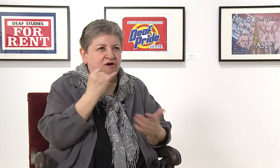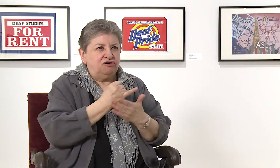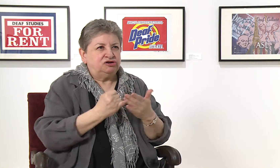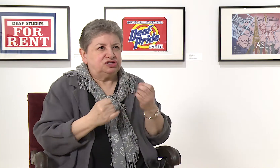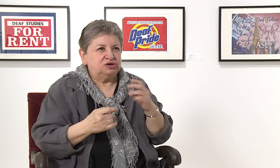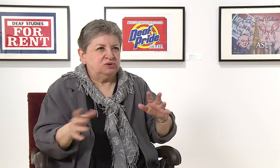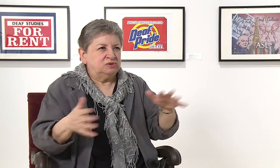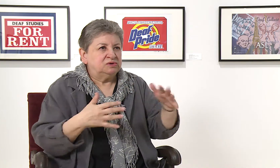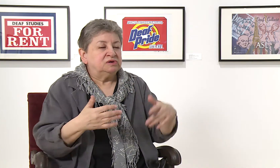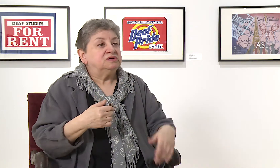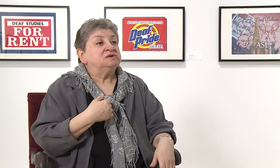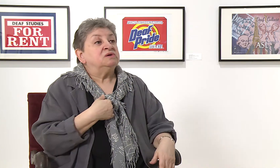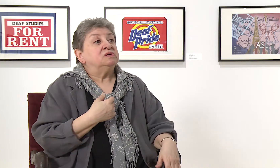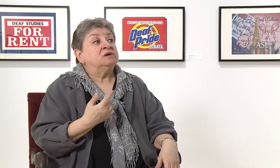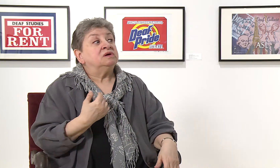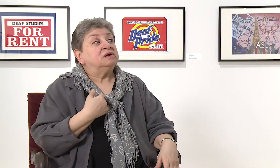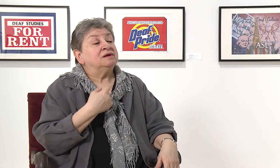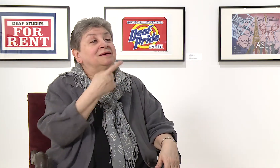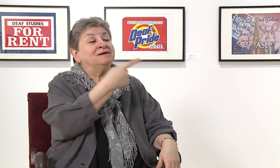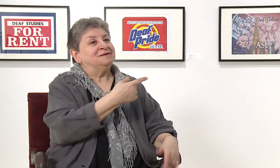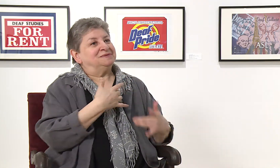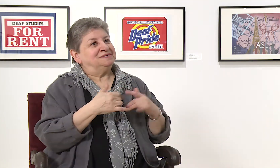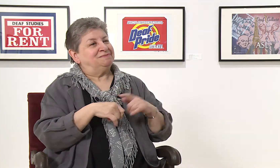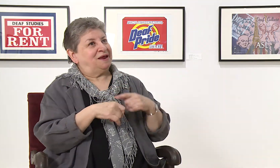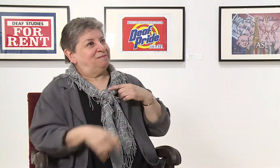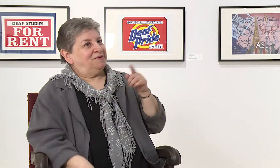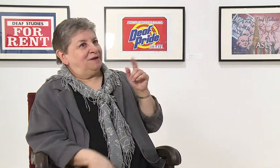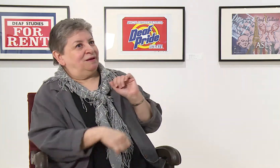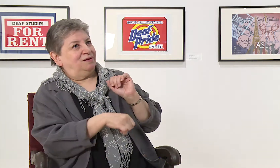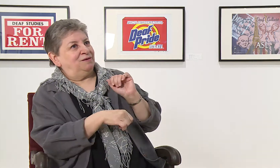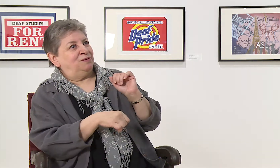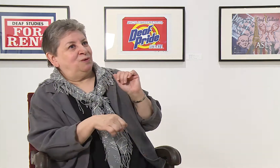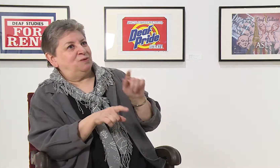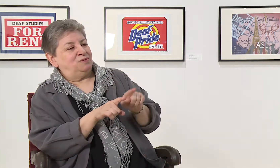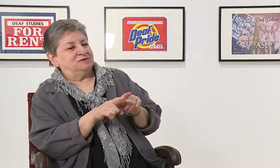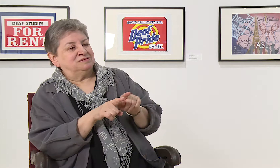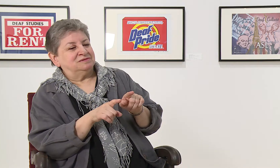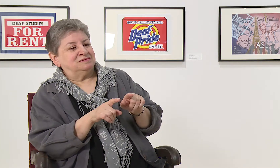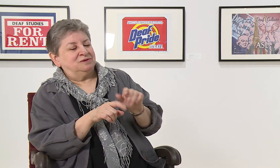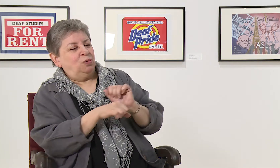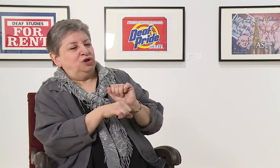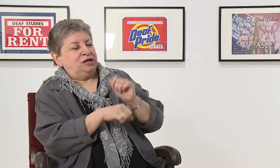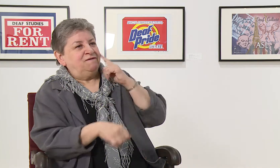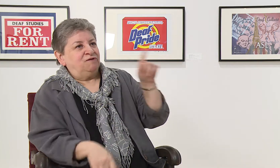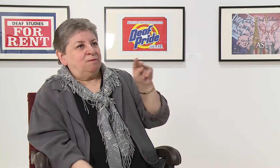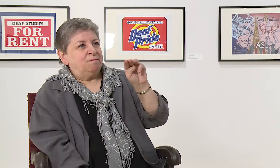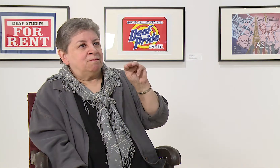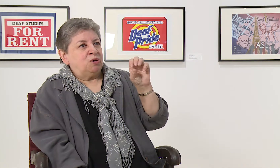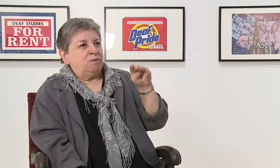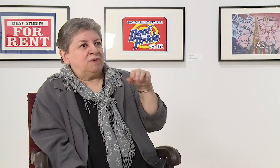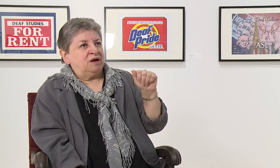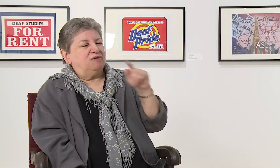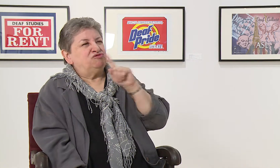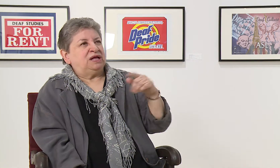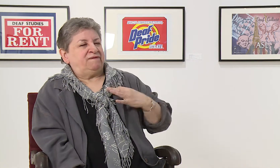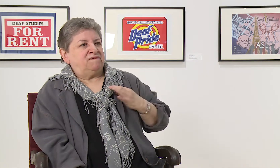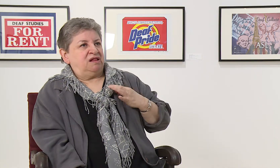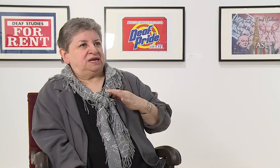with National Theatre of the Deaf, NTD, but we needed to have something local, something in the city. Around the same time, I was working